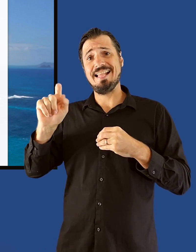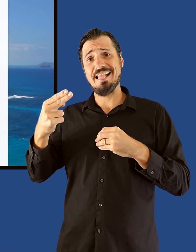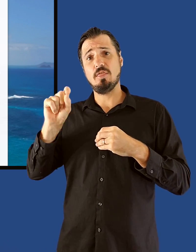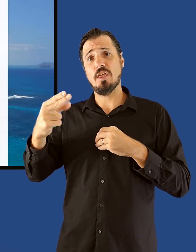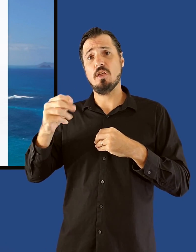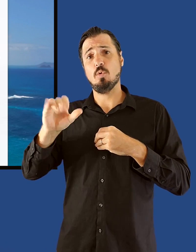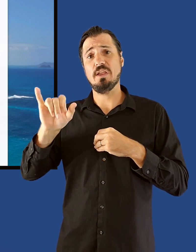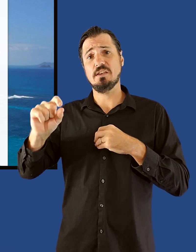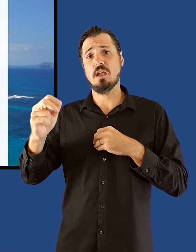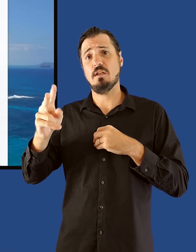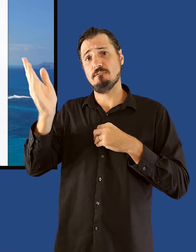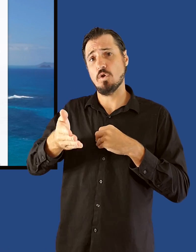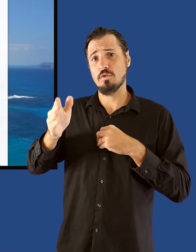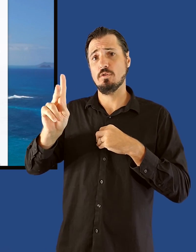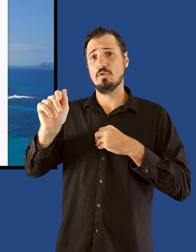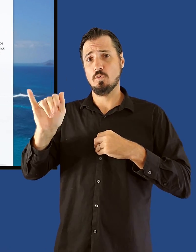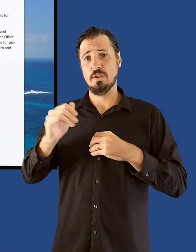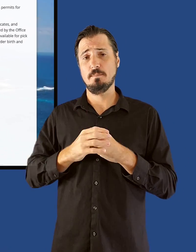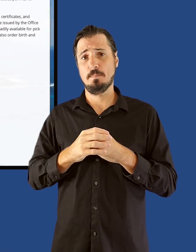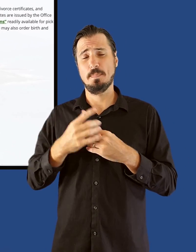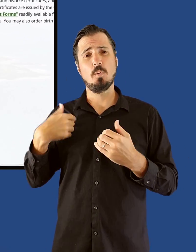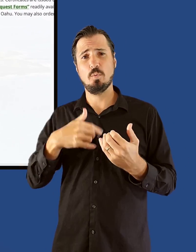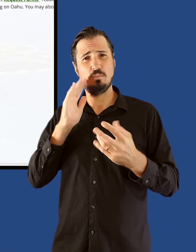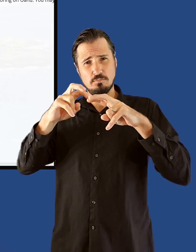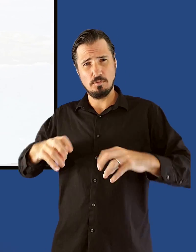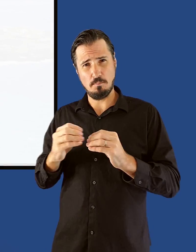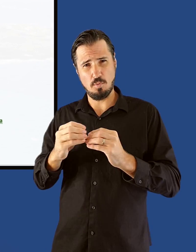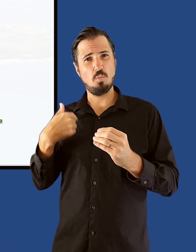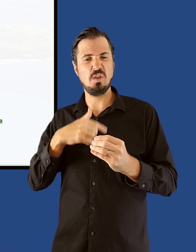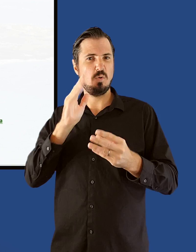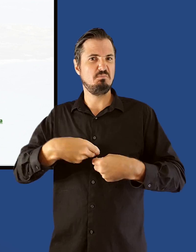The detailed responses are still being reviewed, and a final report will be available in May.